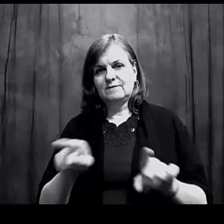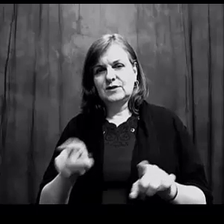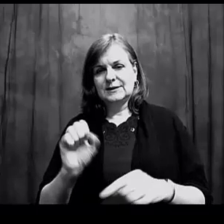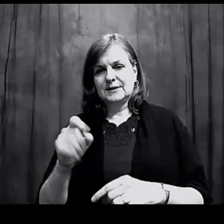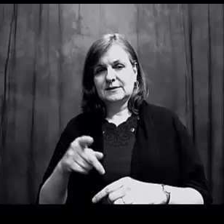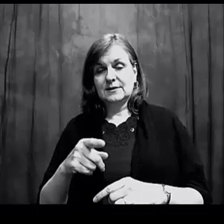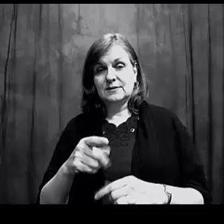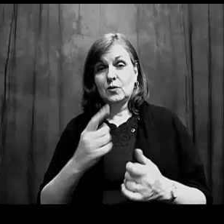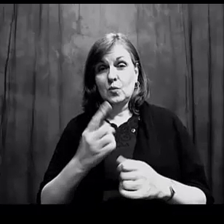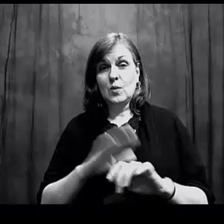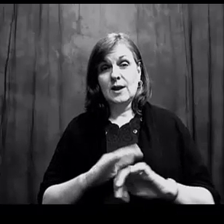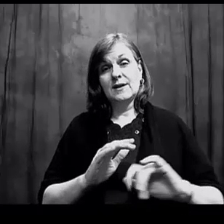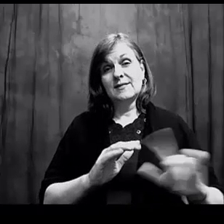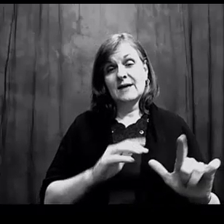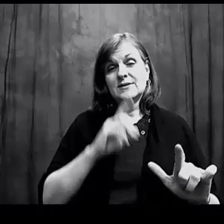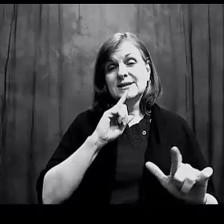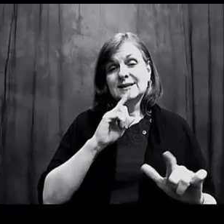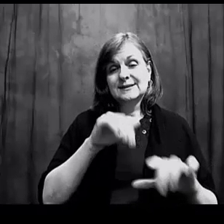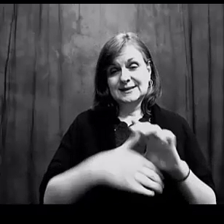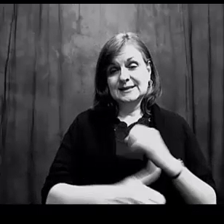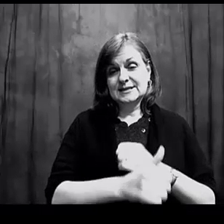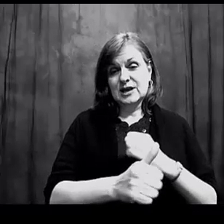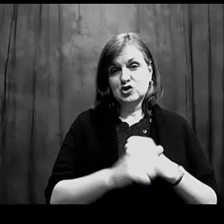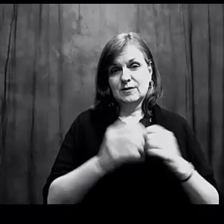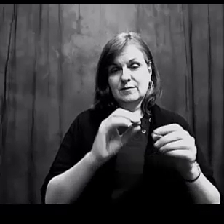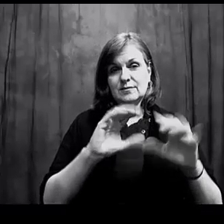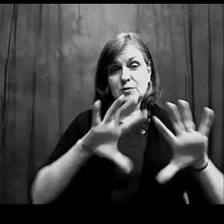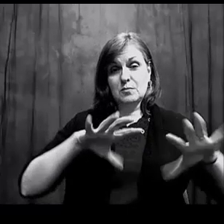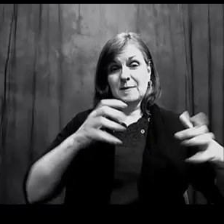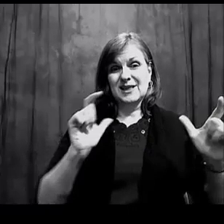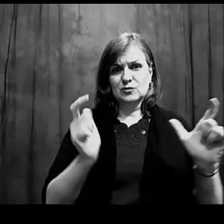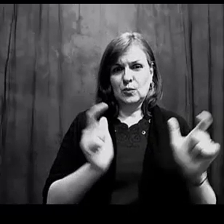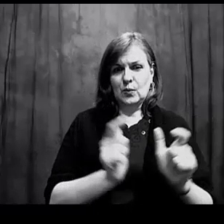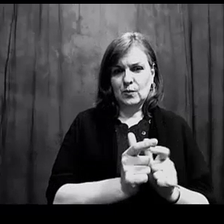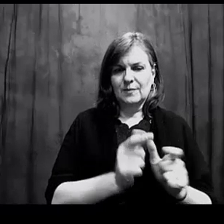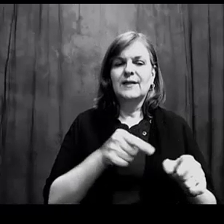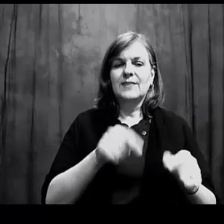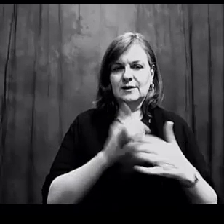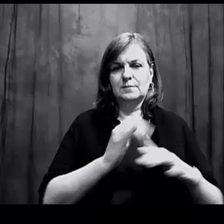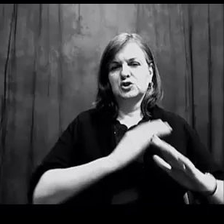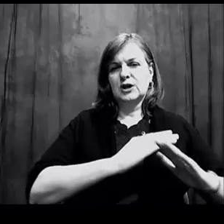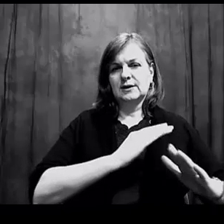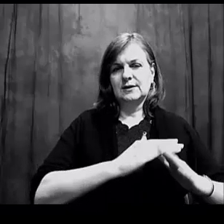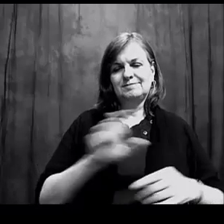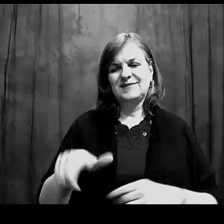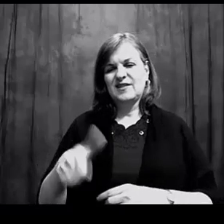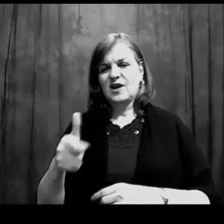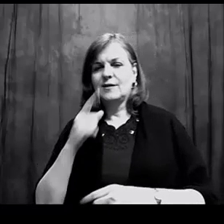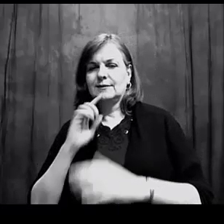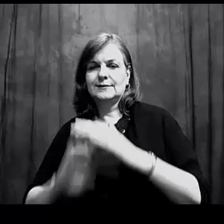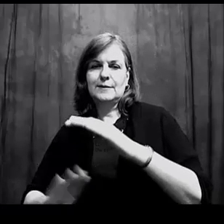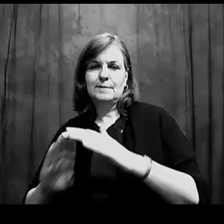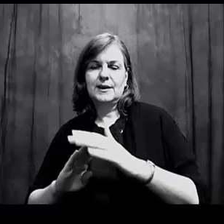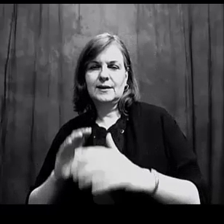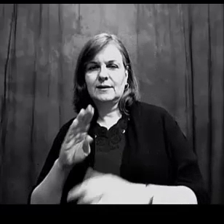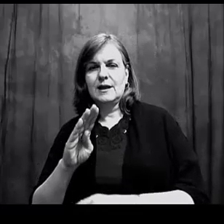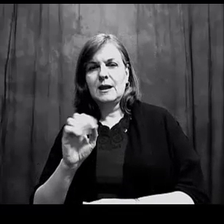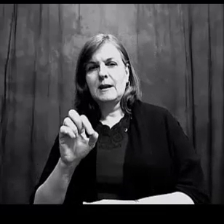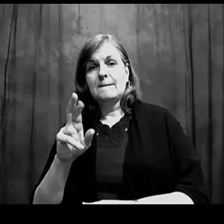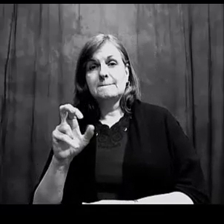one is actually an endangered species and is very protected the other is just a basic